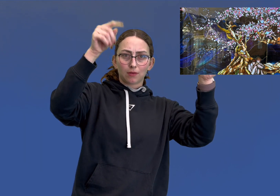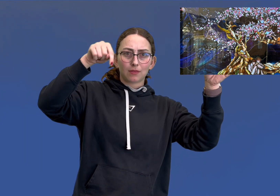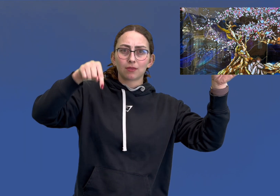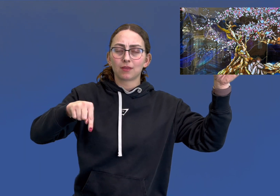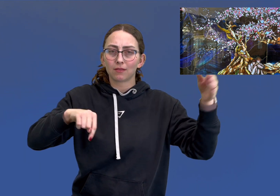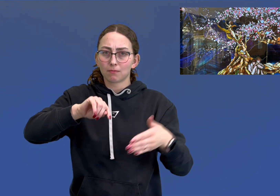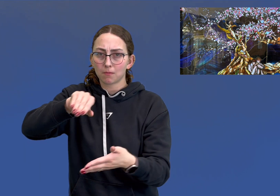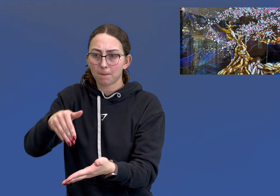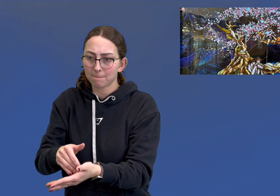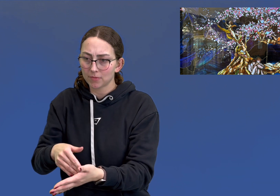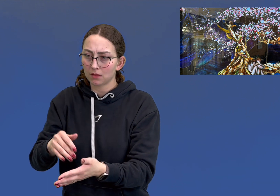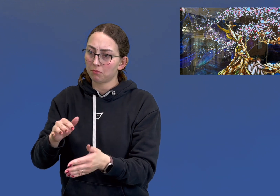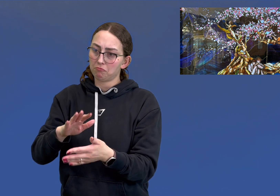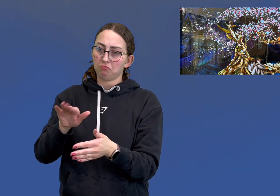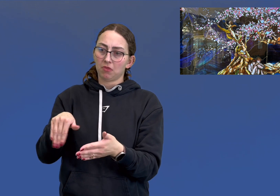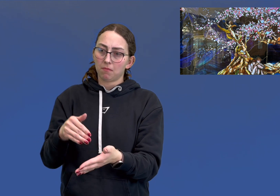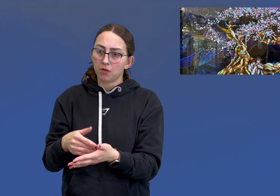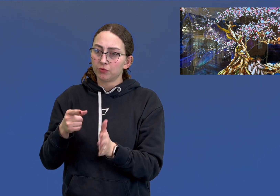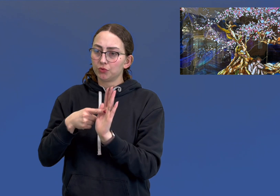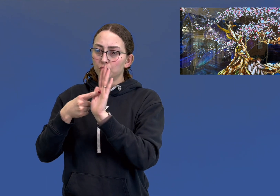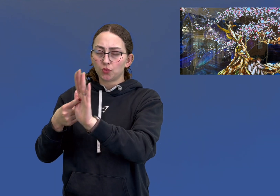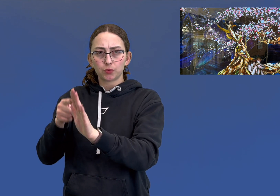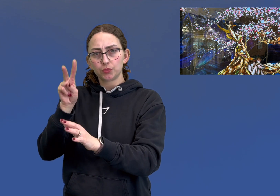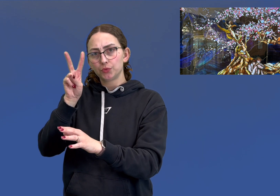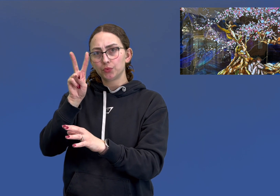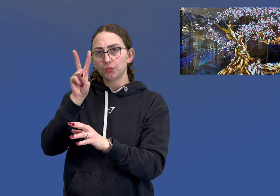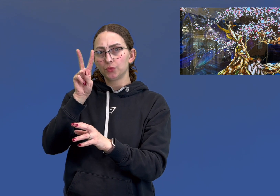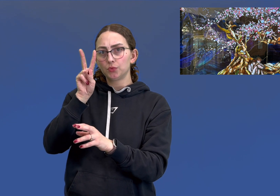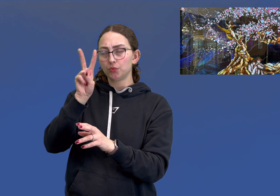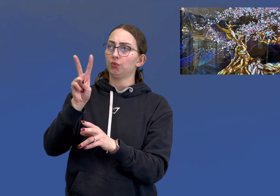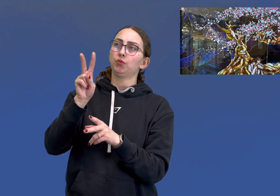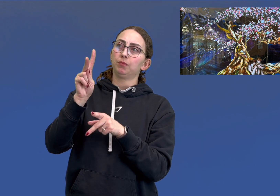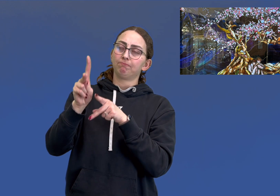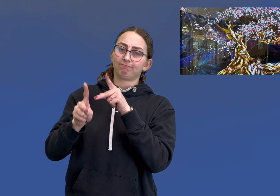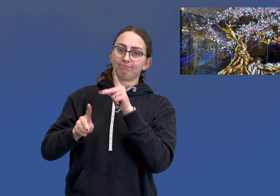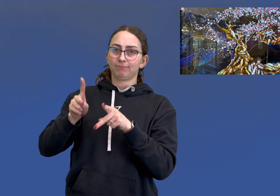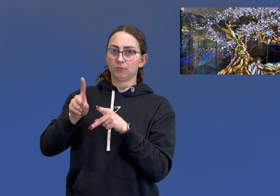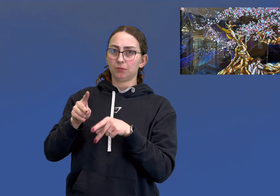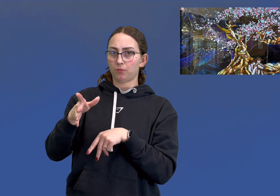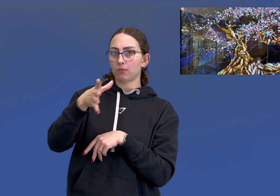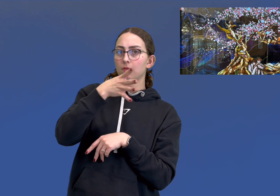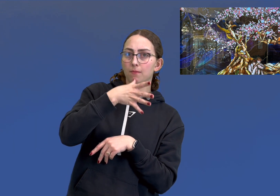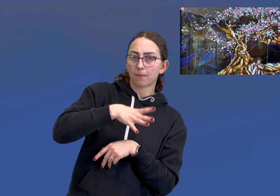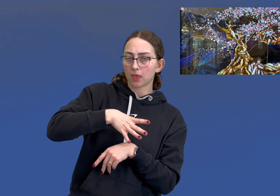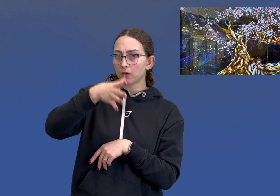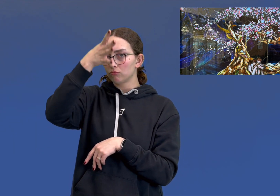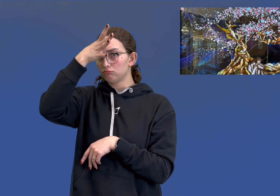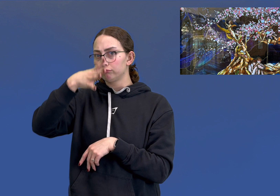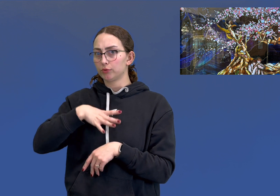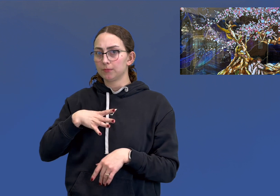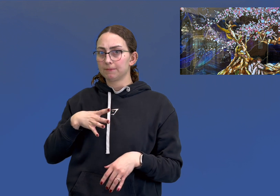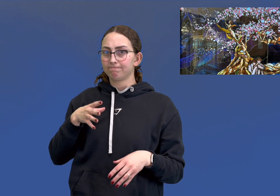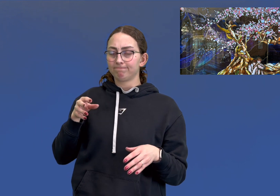there are two people, a man and a woman